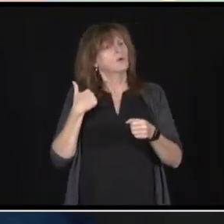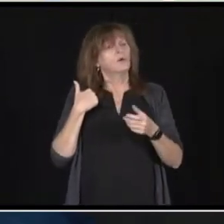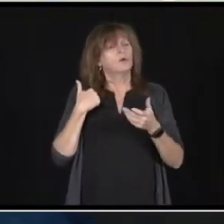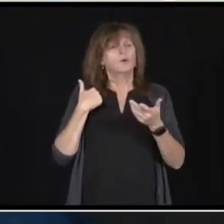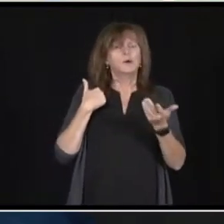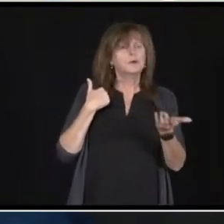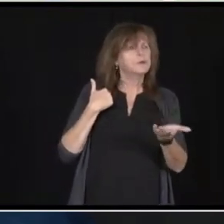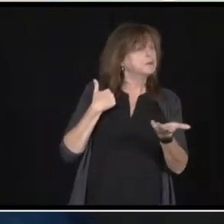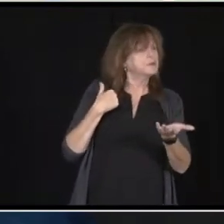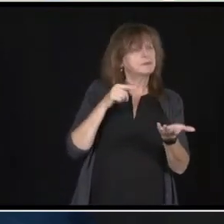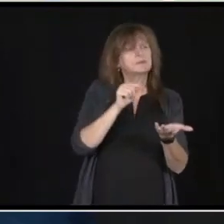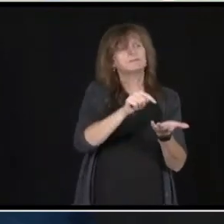said she spent thousands of dollars